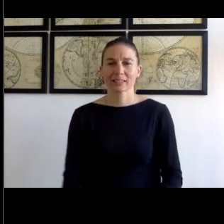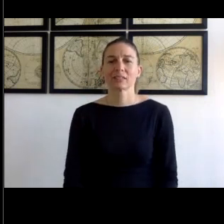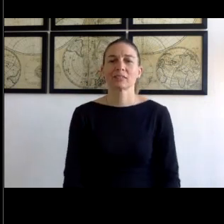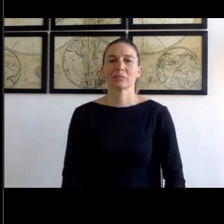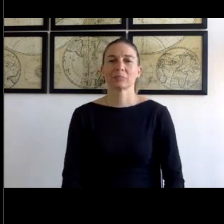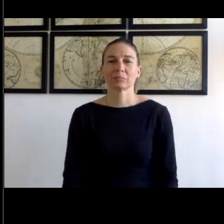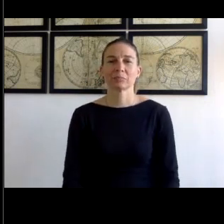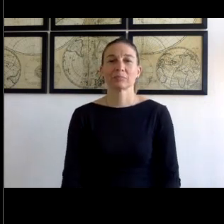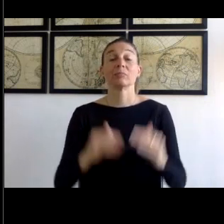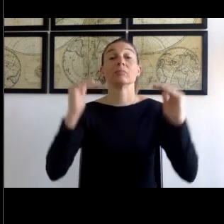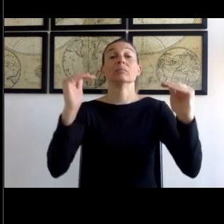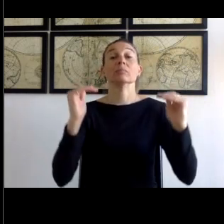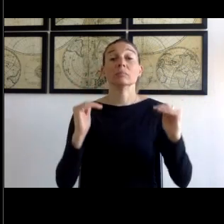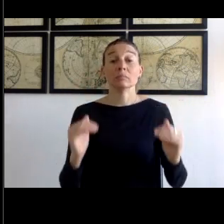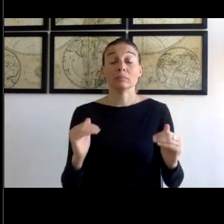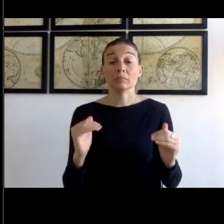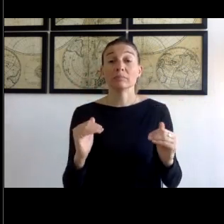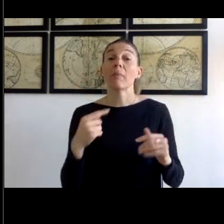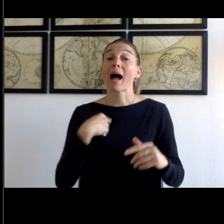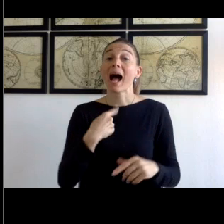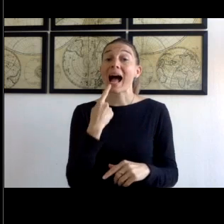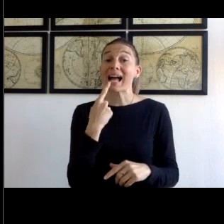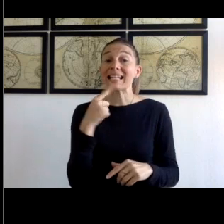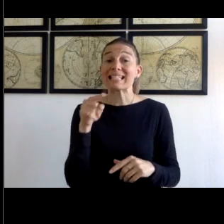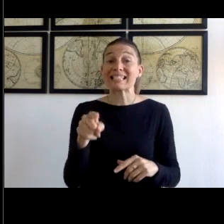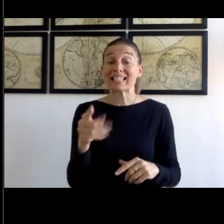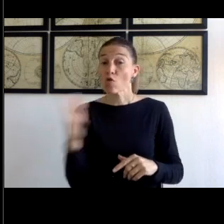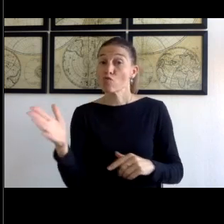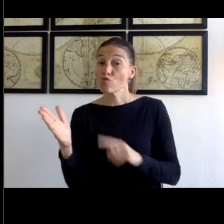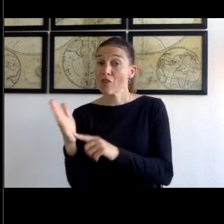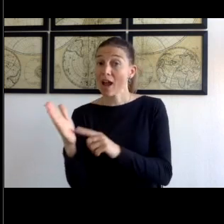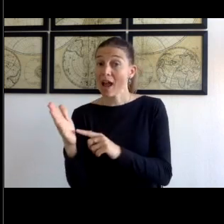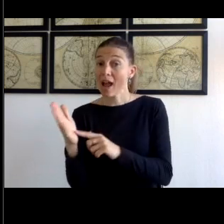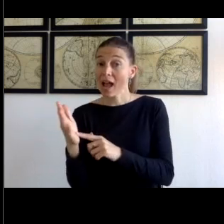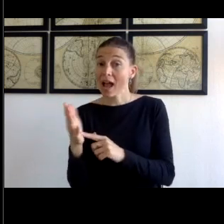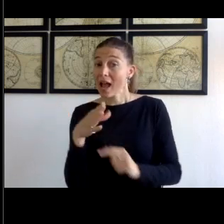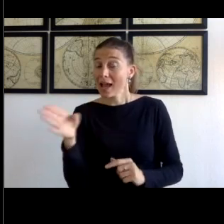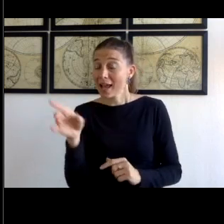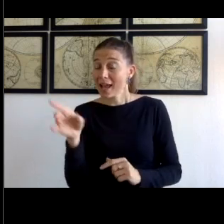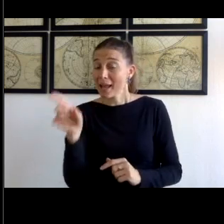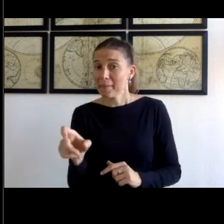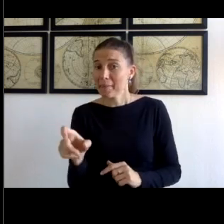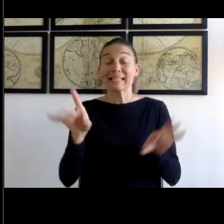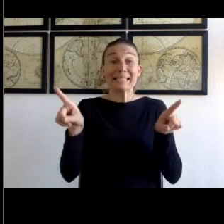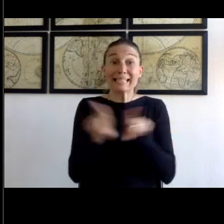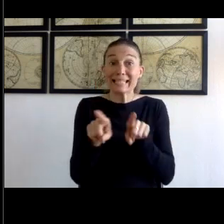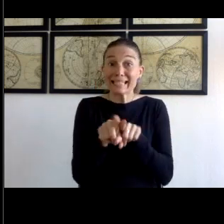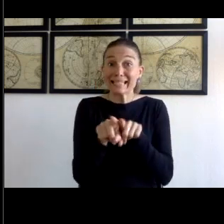so if I say on the right-hand side in the chat box, etc., I'm not sure if that's the same from the phone.